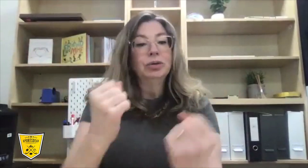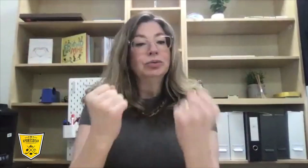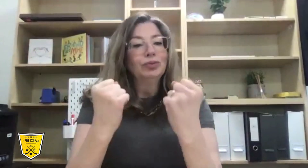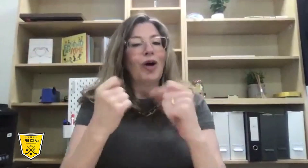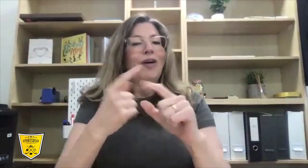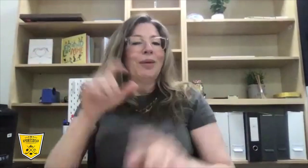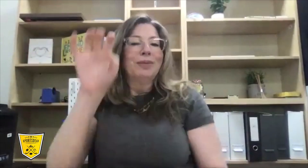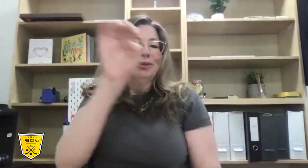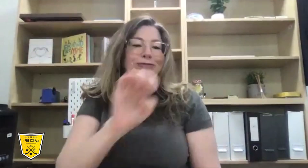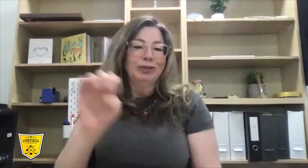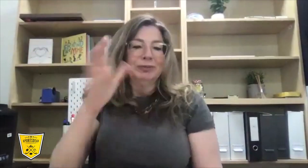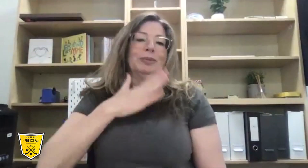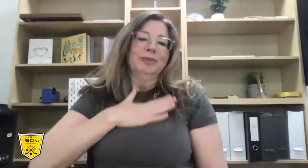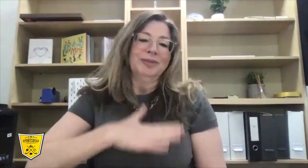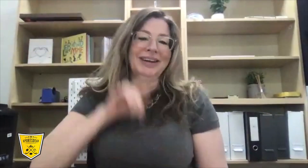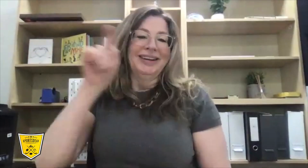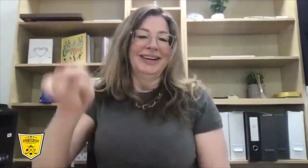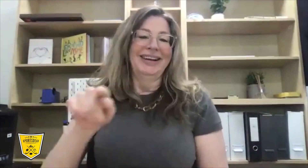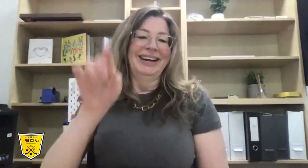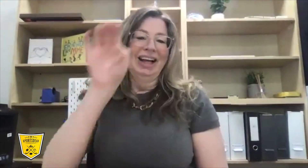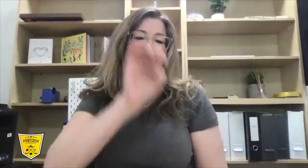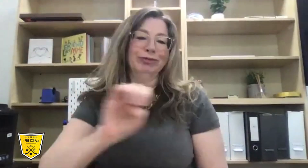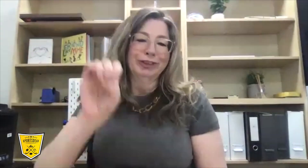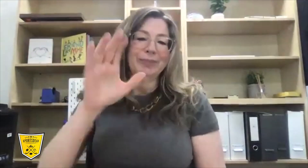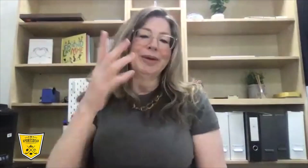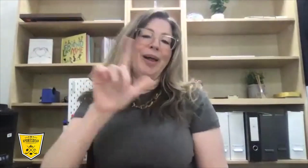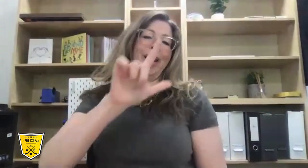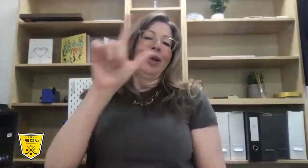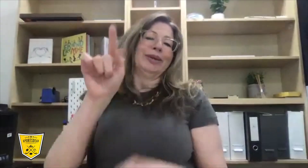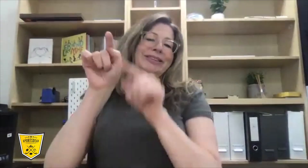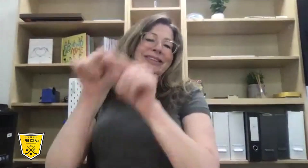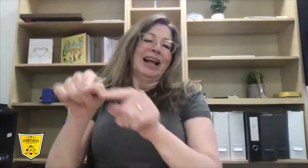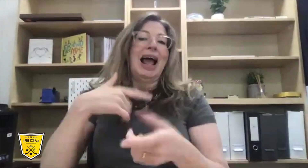are in Europe and want to meet in Lausanne, and since ICSD